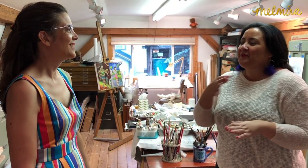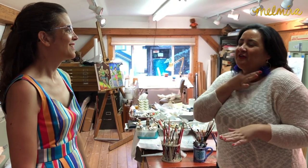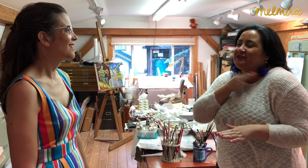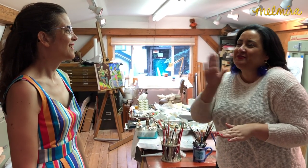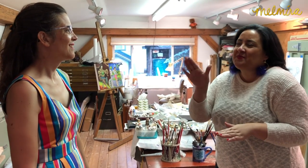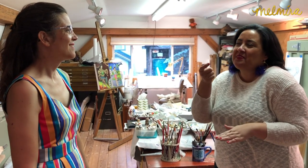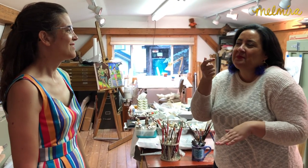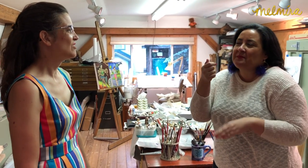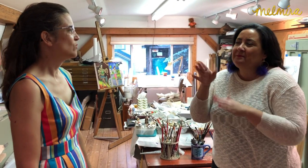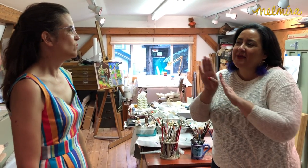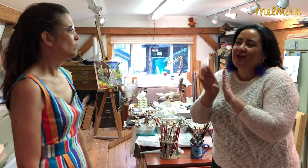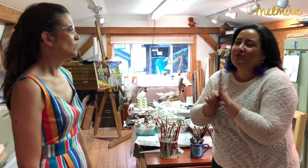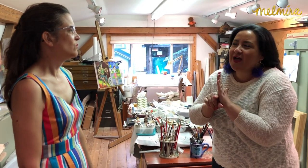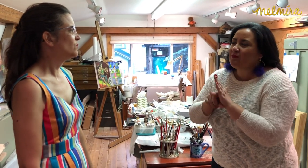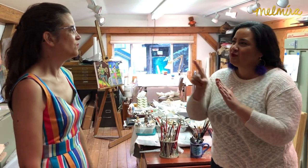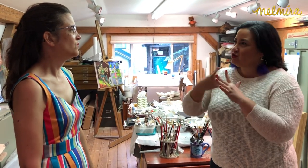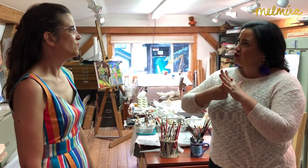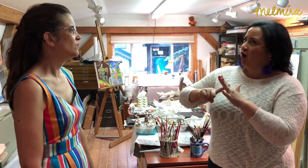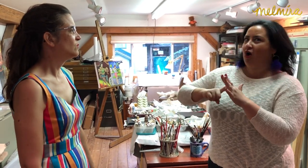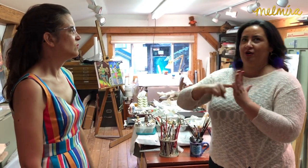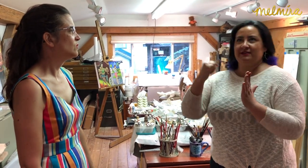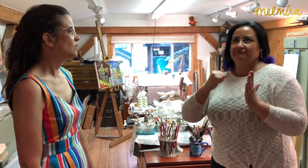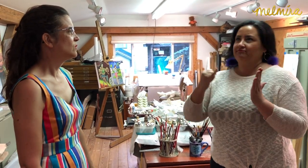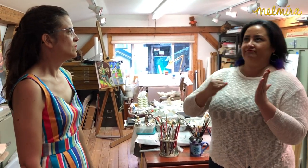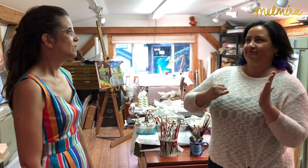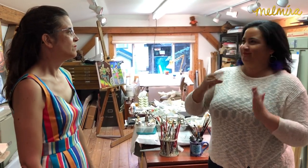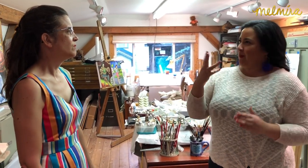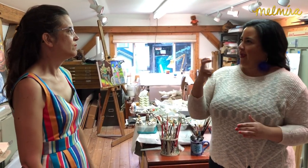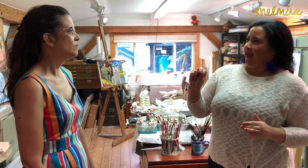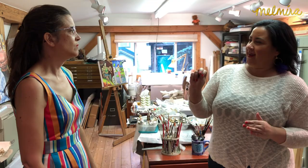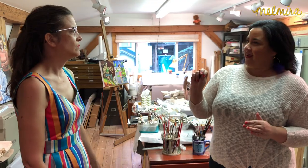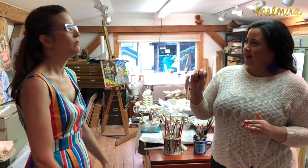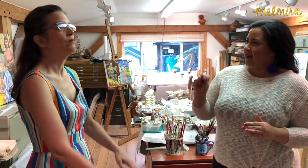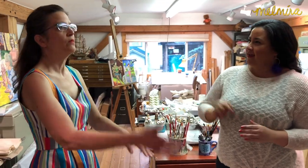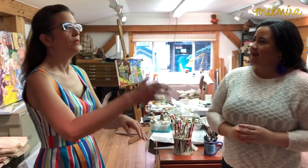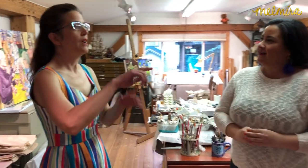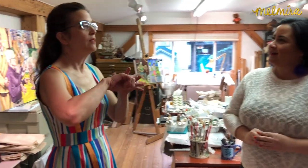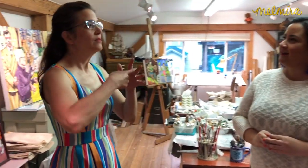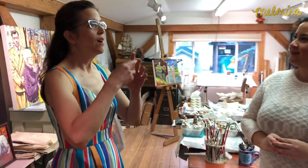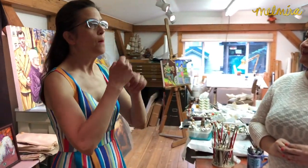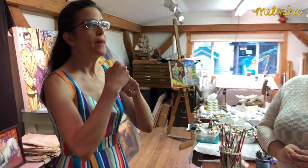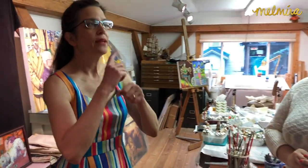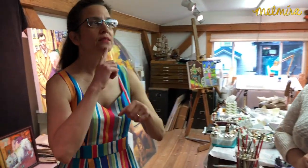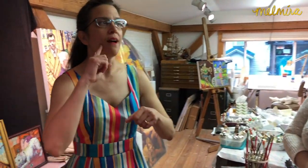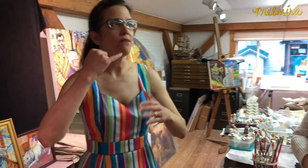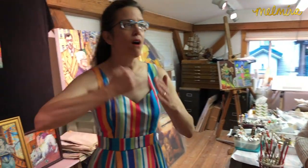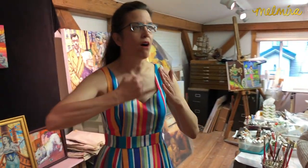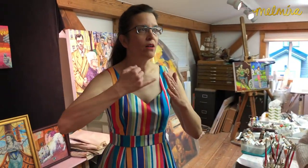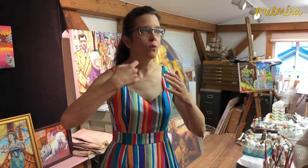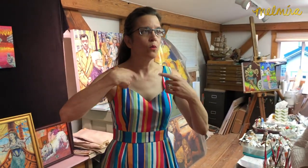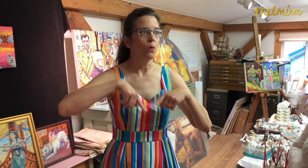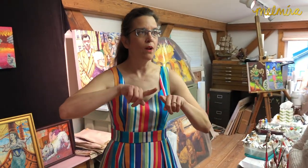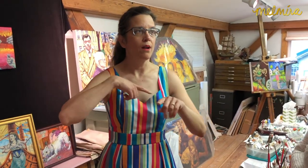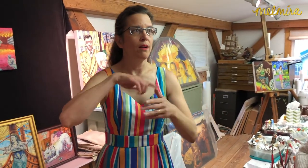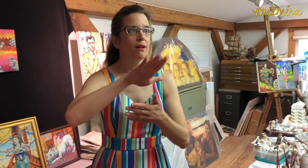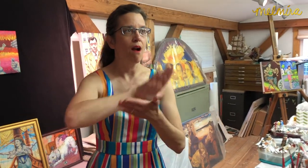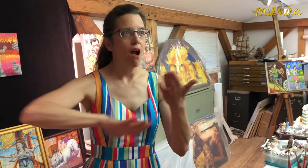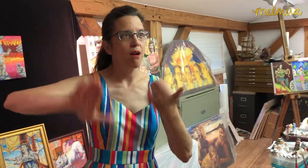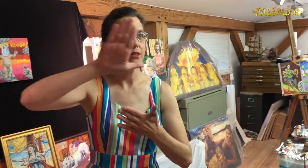I'd like to know a little more about your background, when did you making arts? I started making deaf arts while I was in college